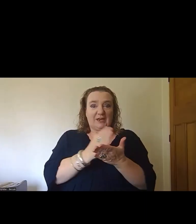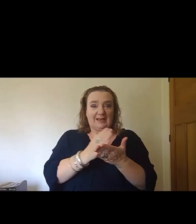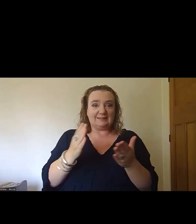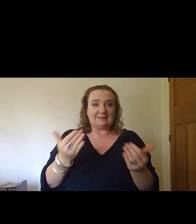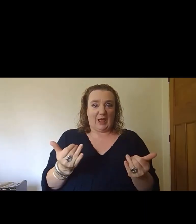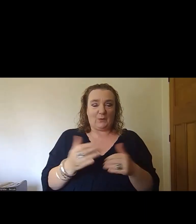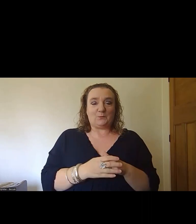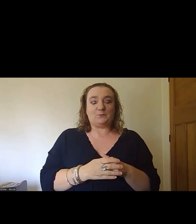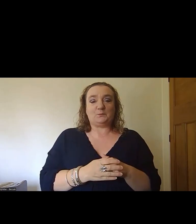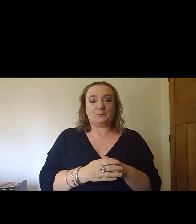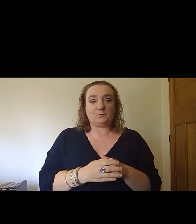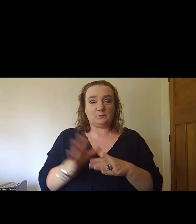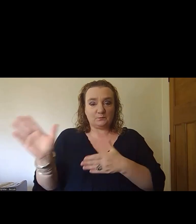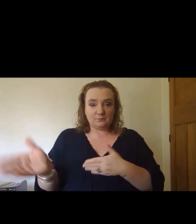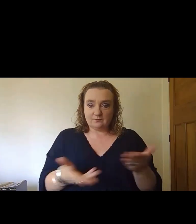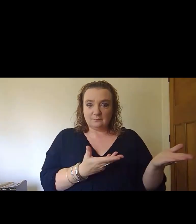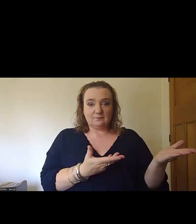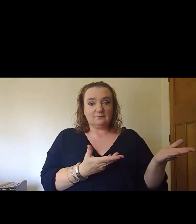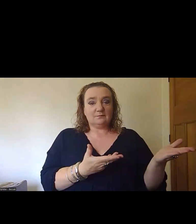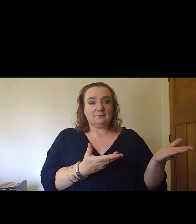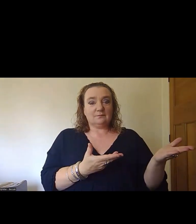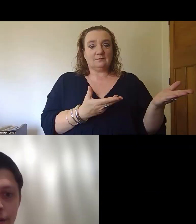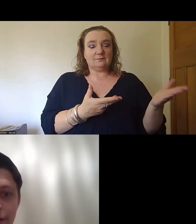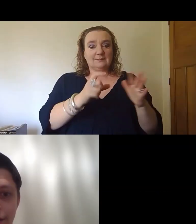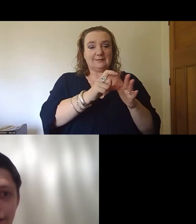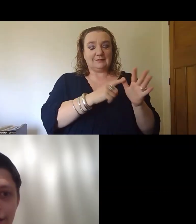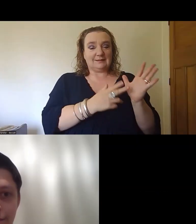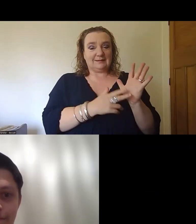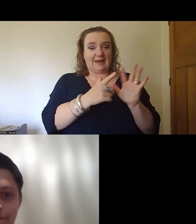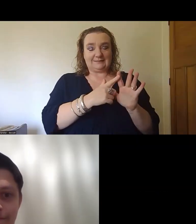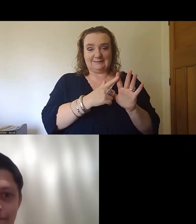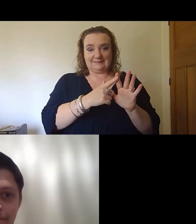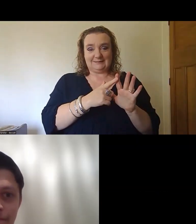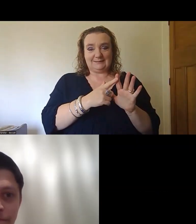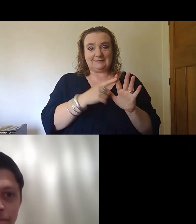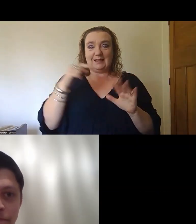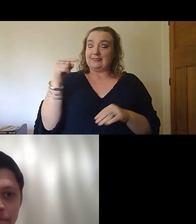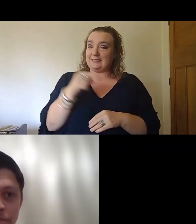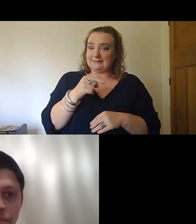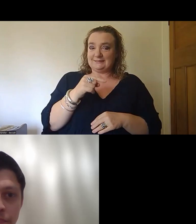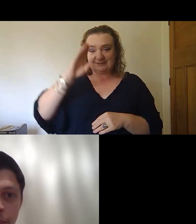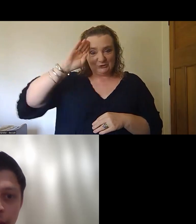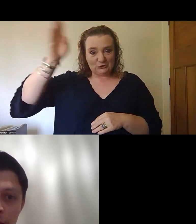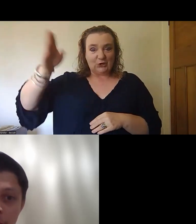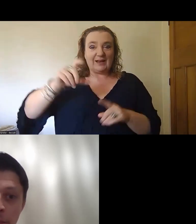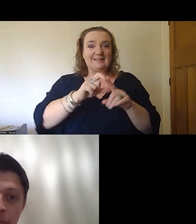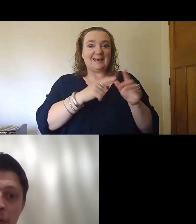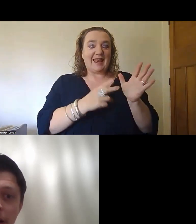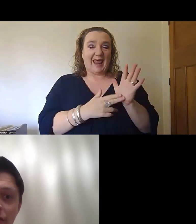and I'm gonna quickly introduce Dane to you. So Kia Ora Dane, thank you for coming along.